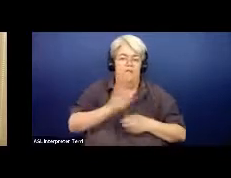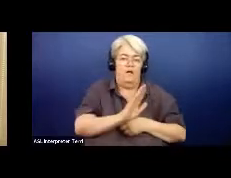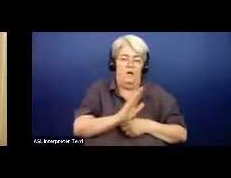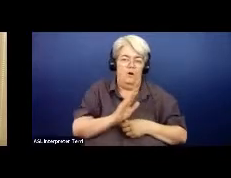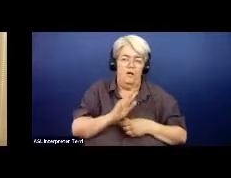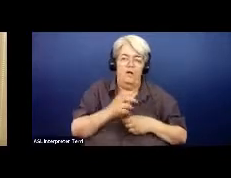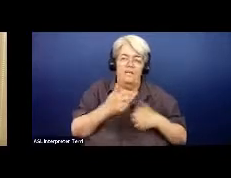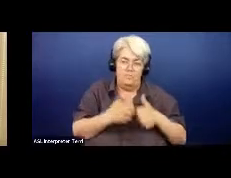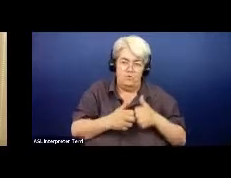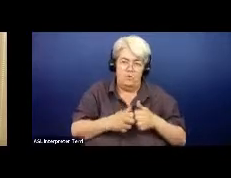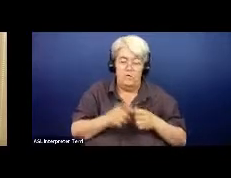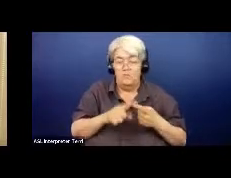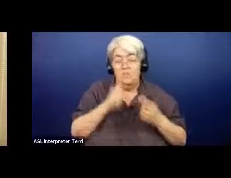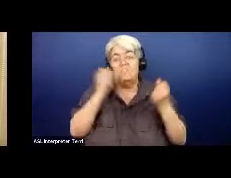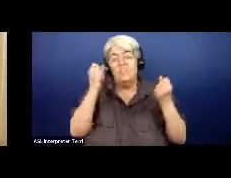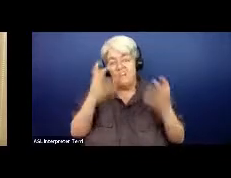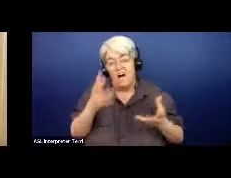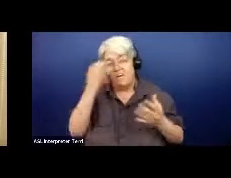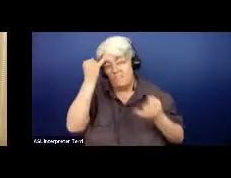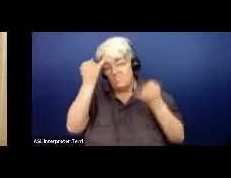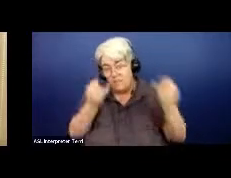a variety of strategies that help the